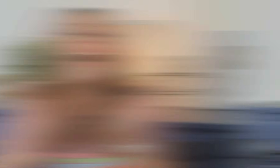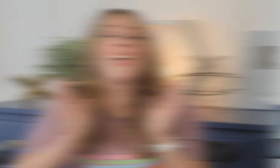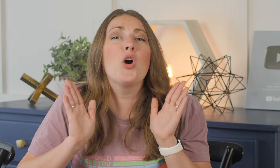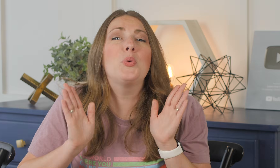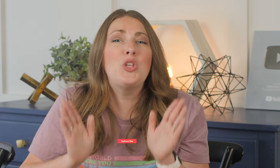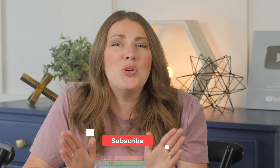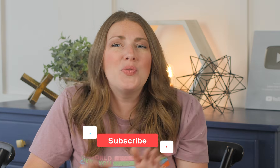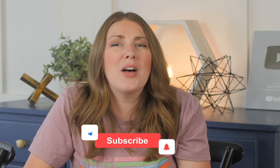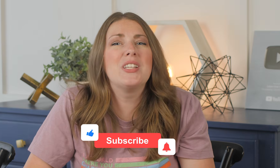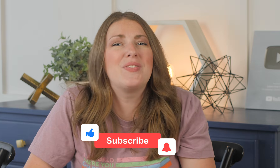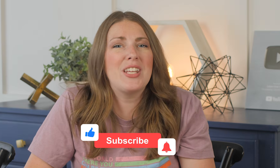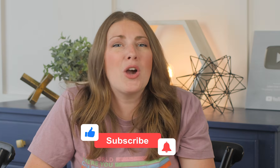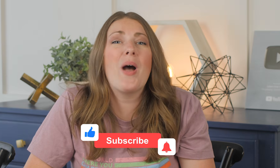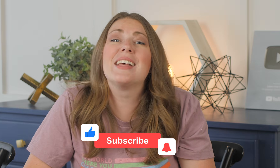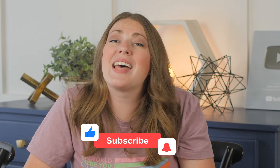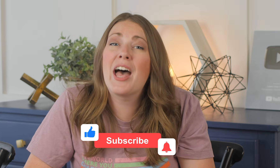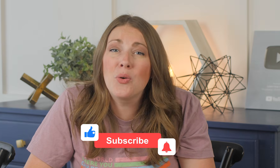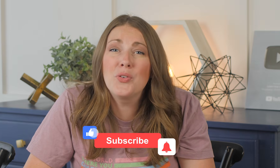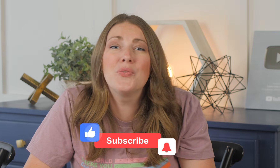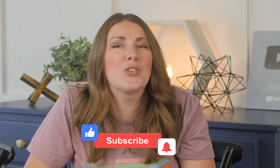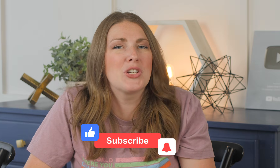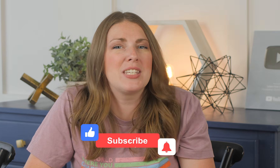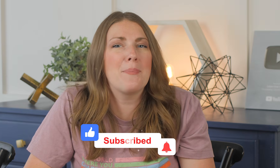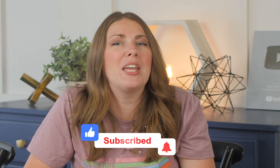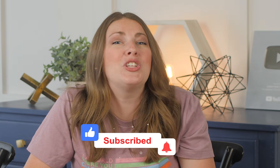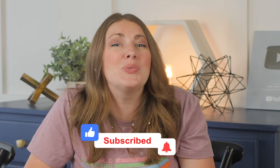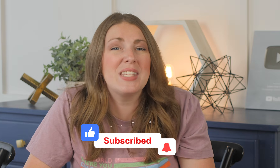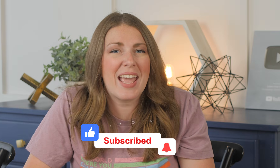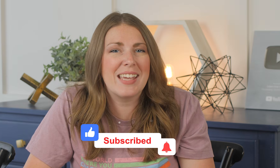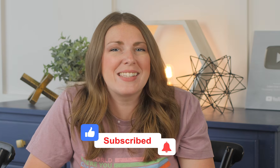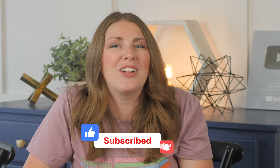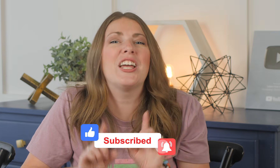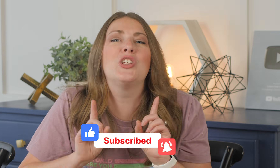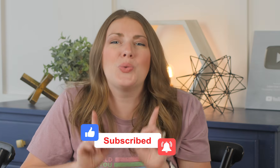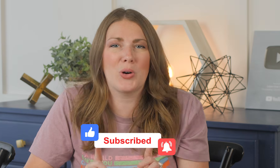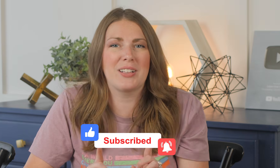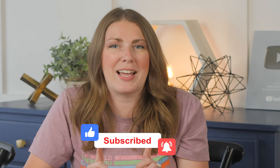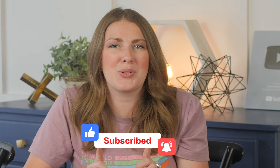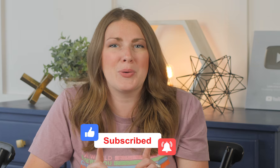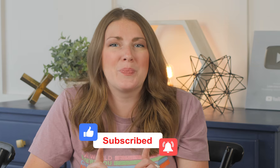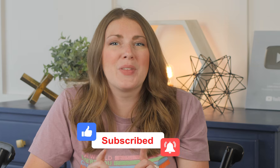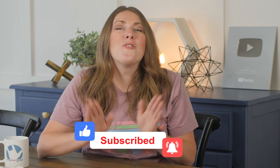I hope you found this video as a helpful first step in using ASL in your classroom.